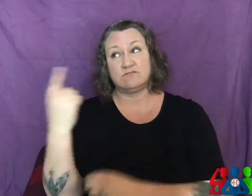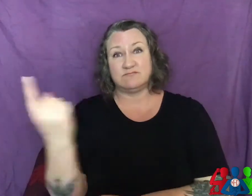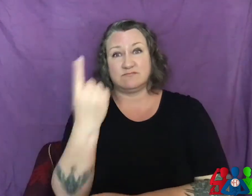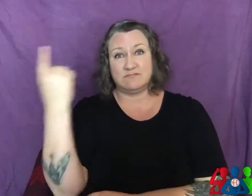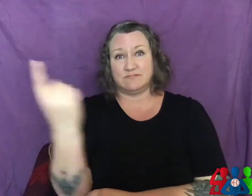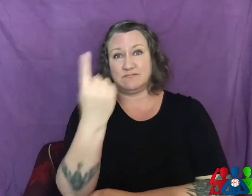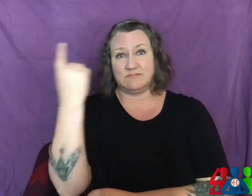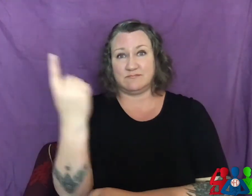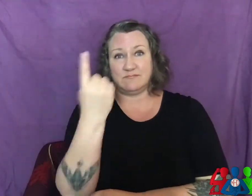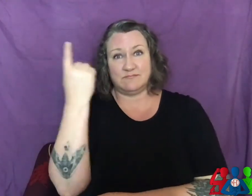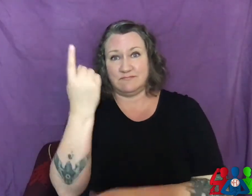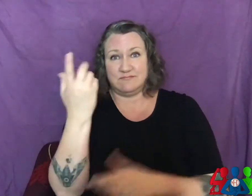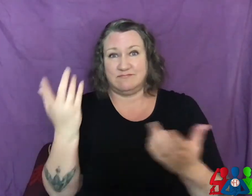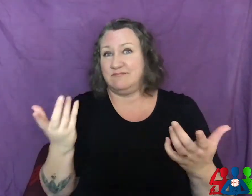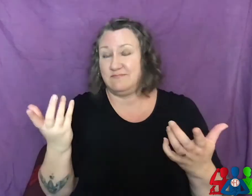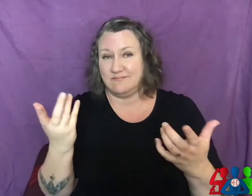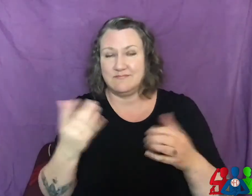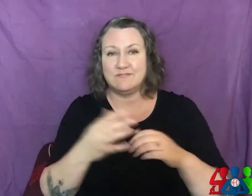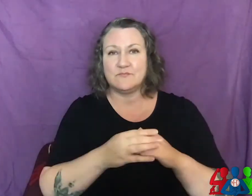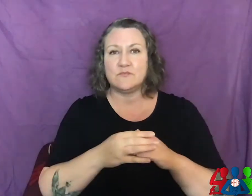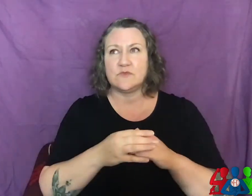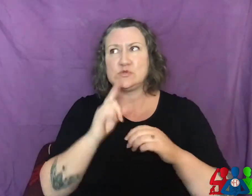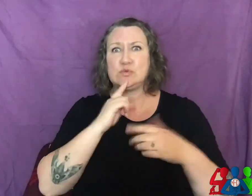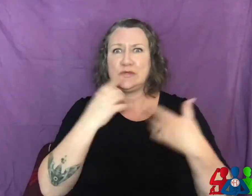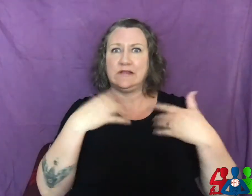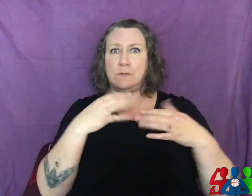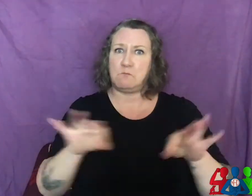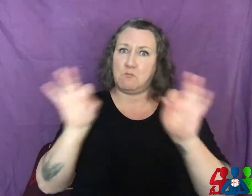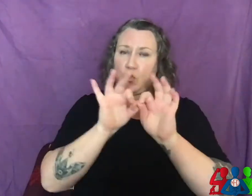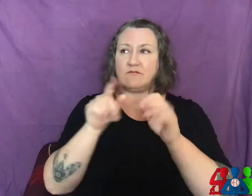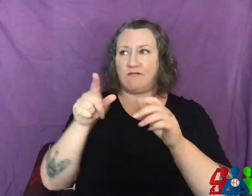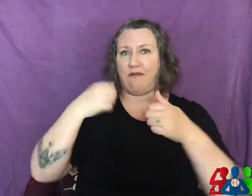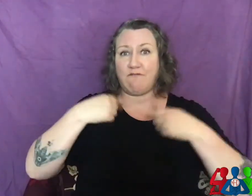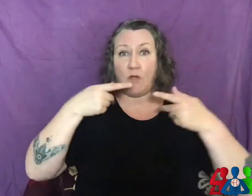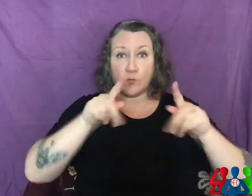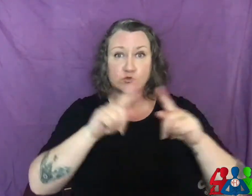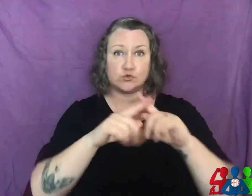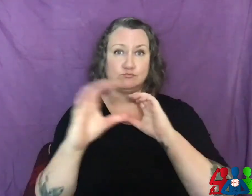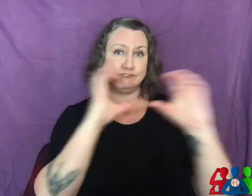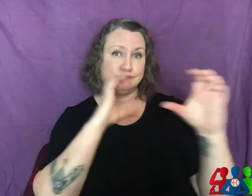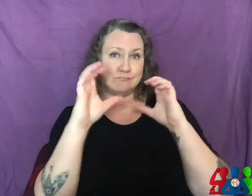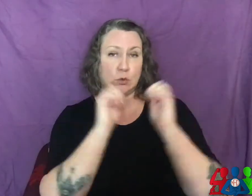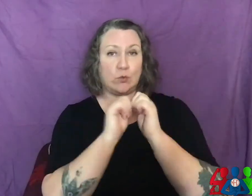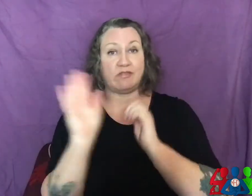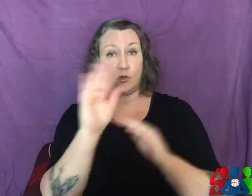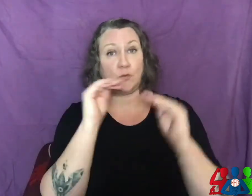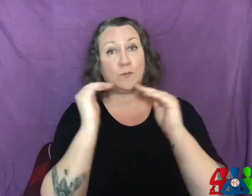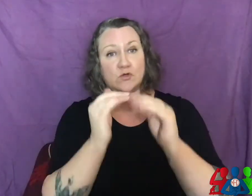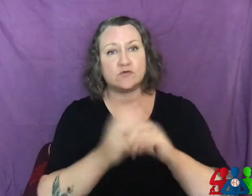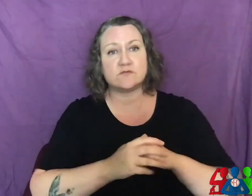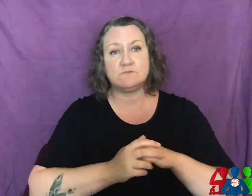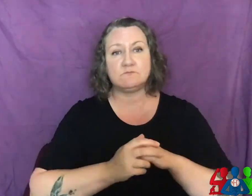to communication. So they may feel alone. It's important then that we provide opportunities